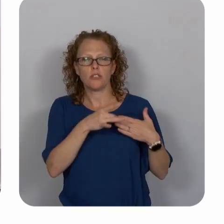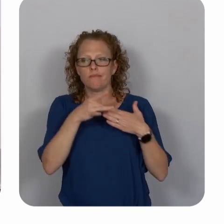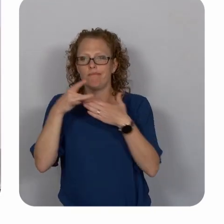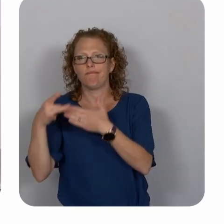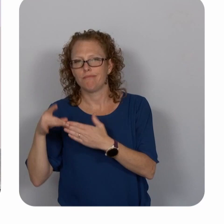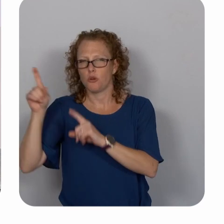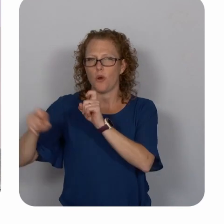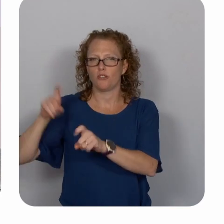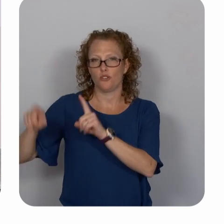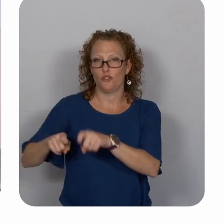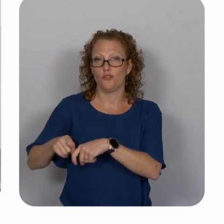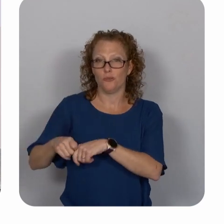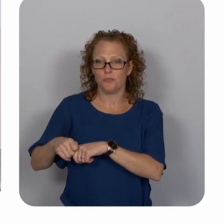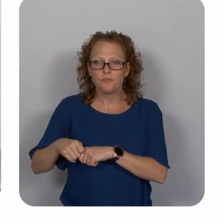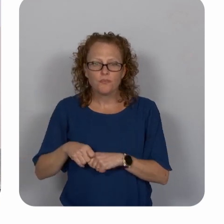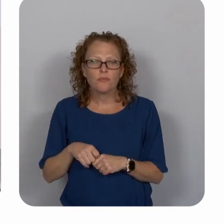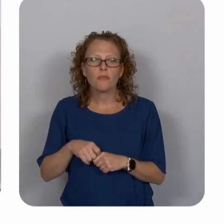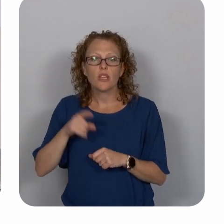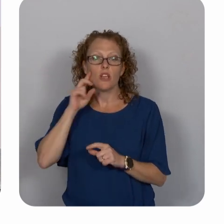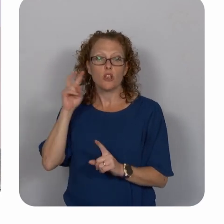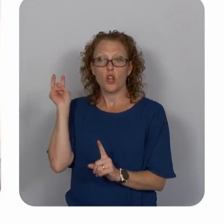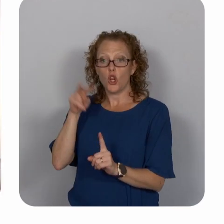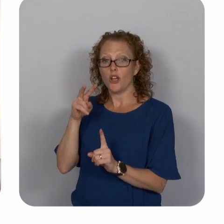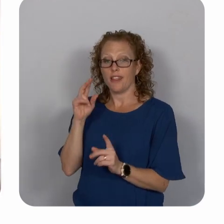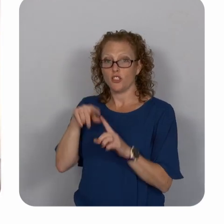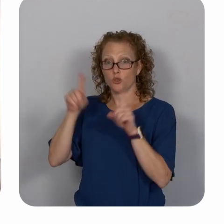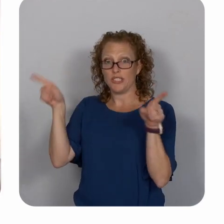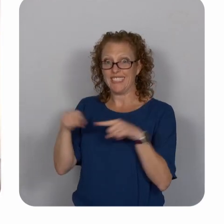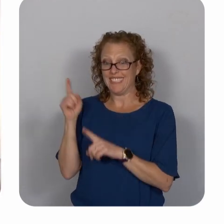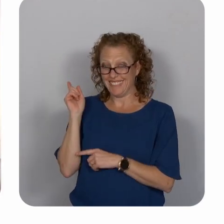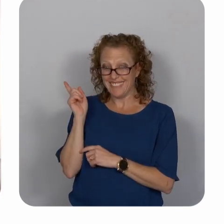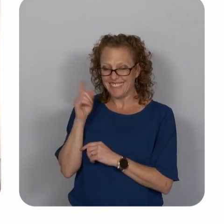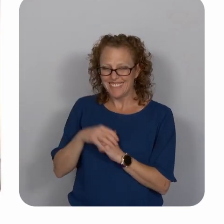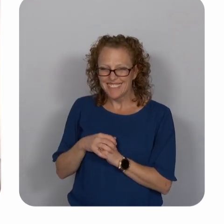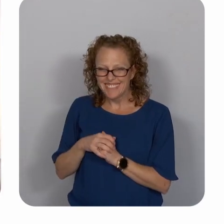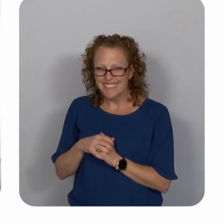you can take a look at the example on the screen when the search plugin is used.